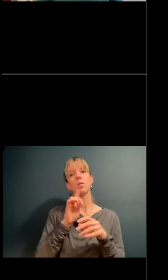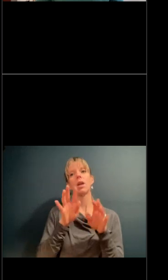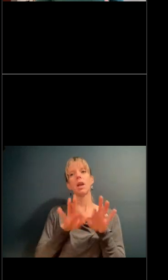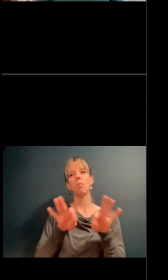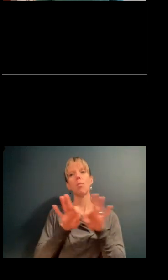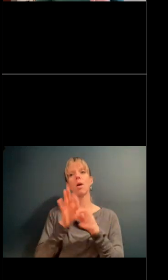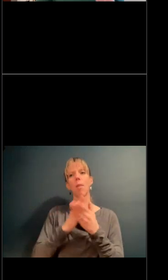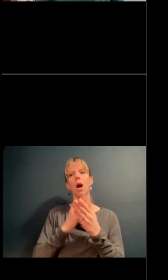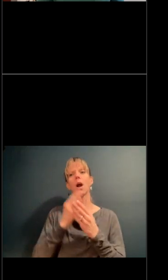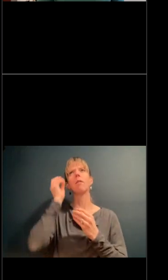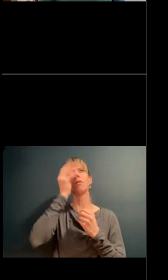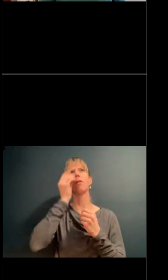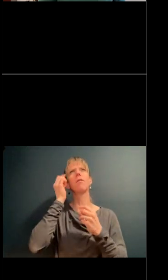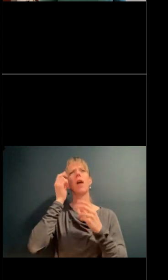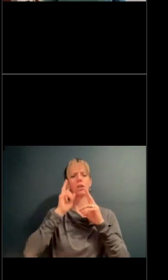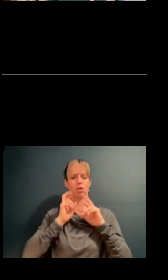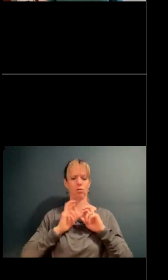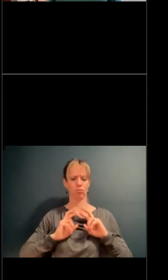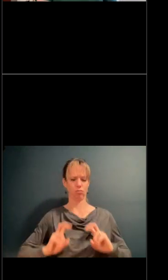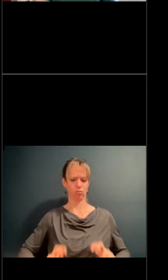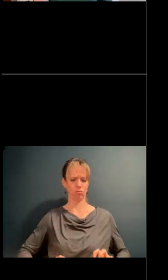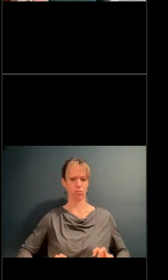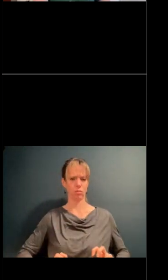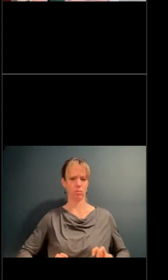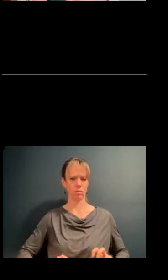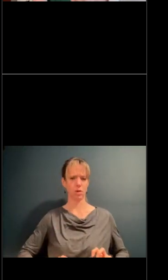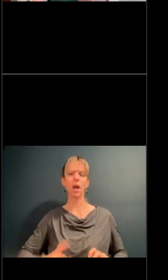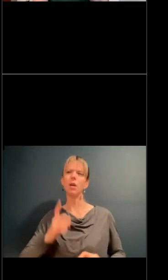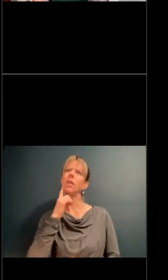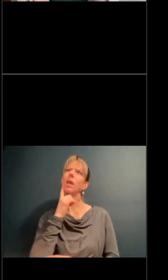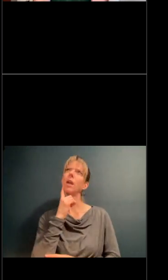Because when we think about the relationships that people have, whether thinking about your